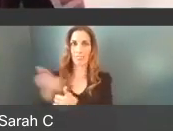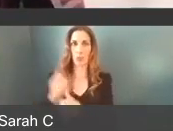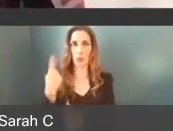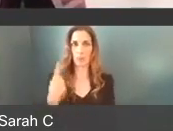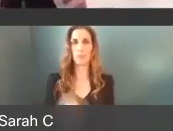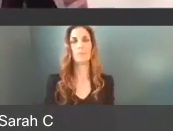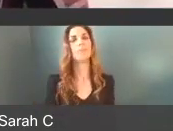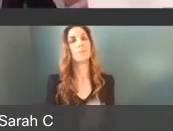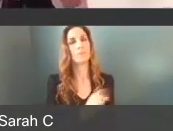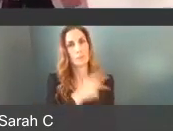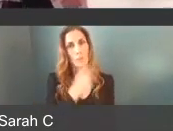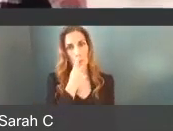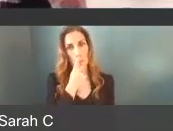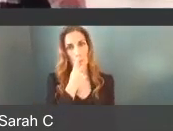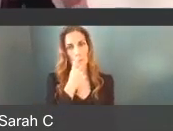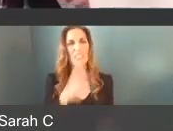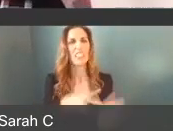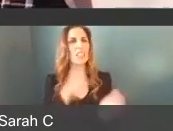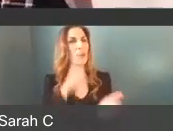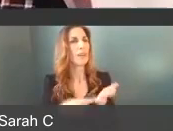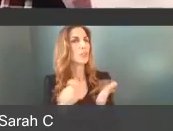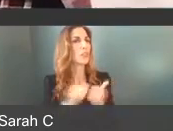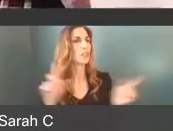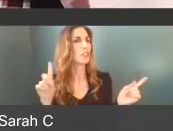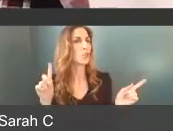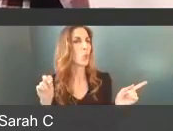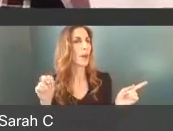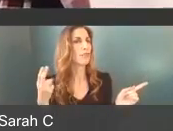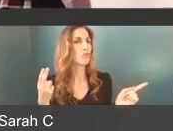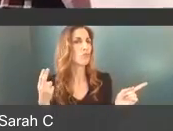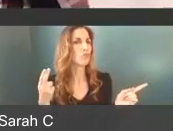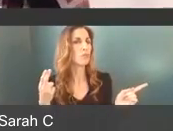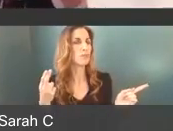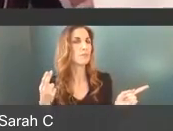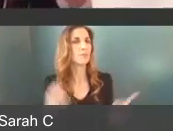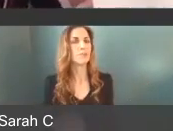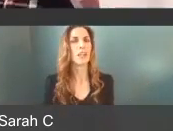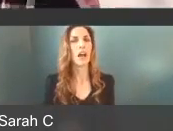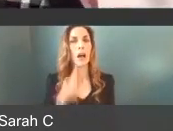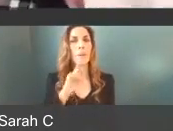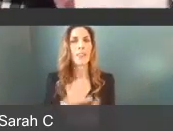[Commissioner Arkoosh] But it's, but you have to double-check with DOH on that, it's, but I think that's what's going to happen.